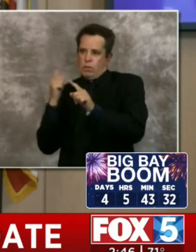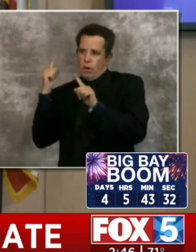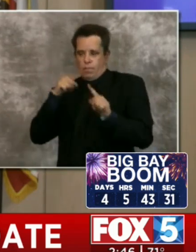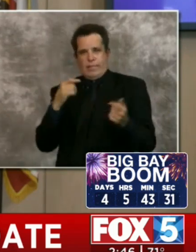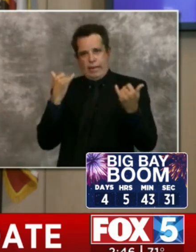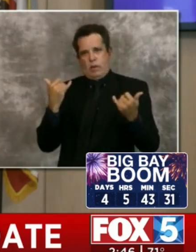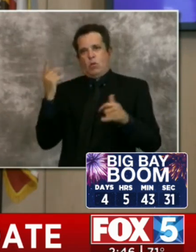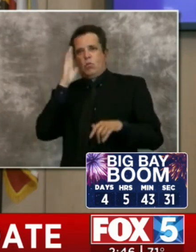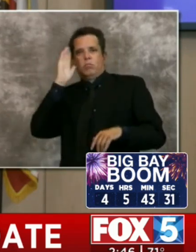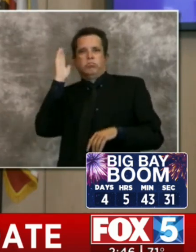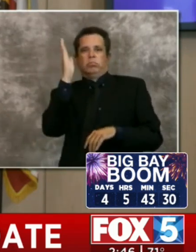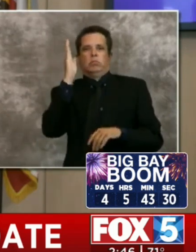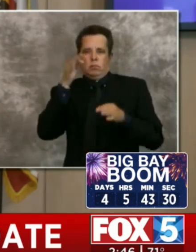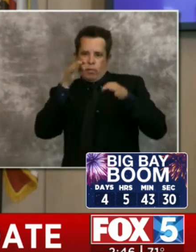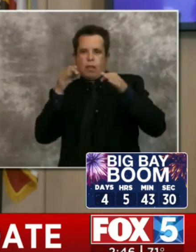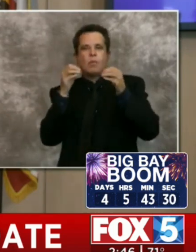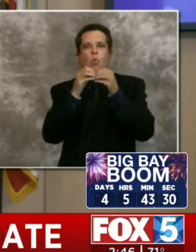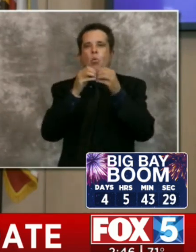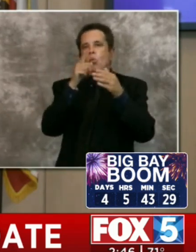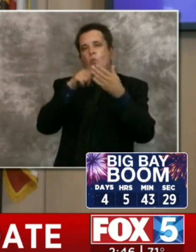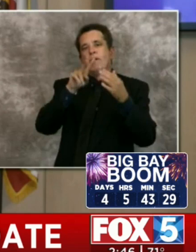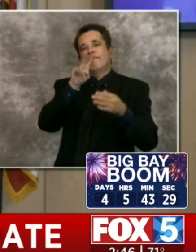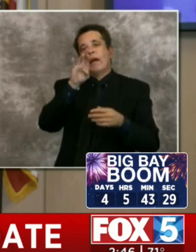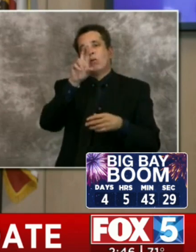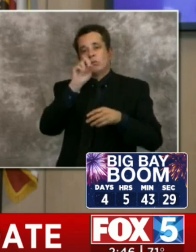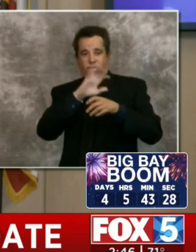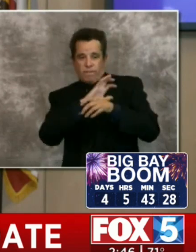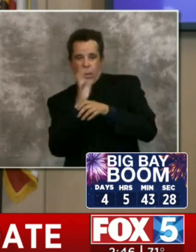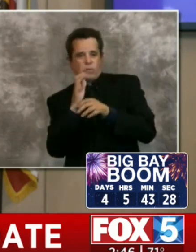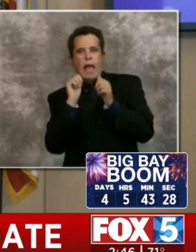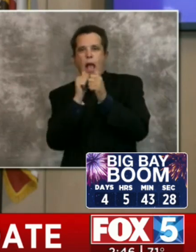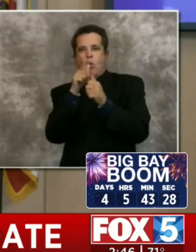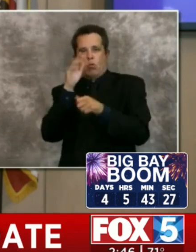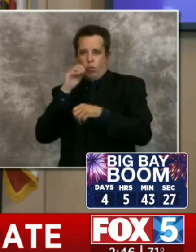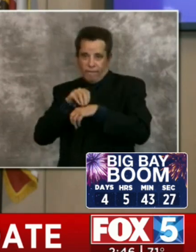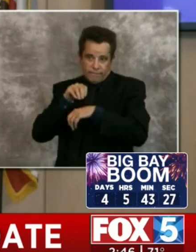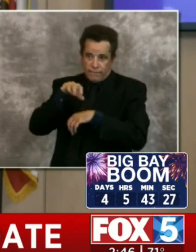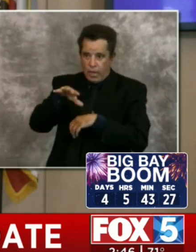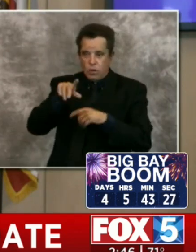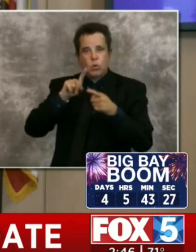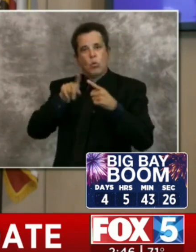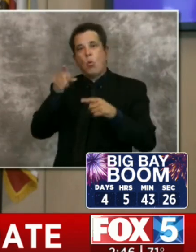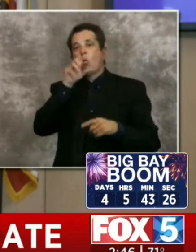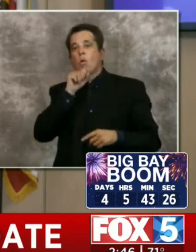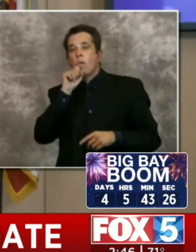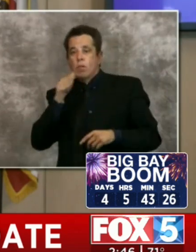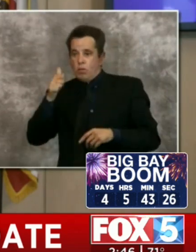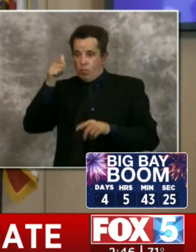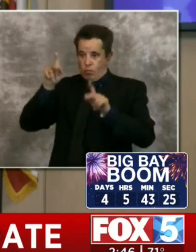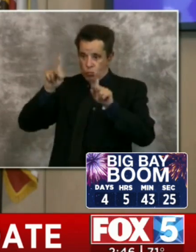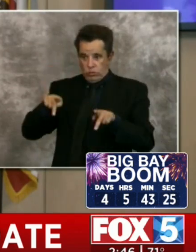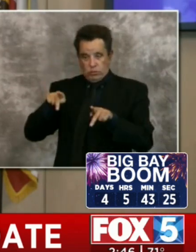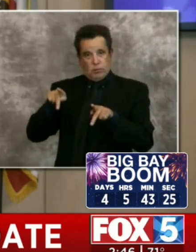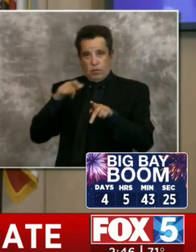FROM THE HOSPITAL ASSOCIATION OF DIEGO AND IMPERIAL COUNTIES. TELL US A LITTLE BIT MORE ABOUT WHAT THE SPIRE IT